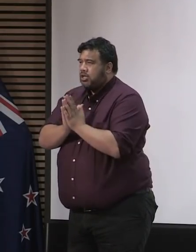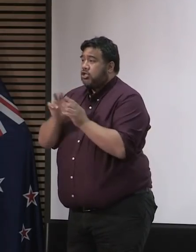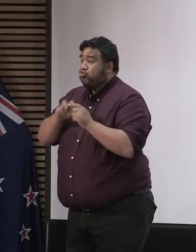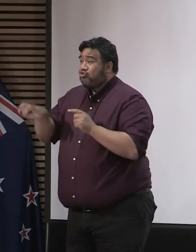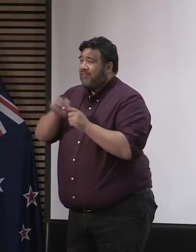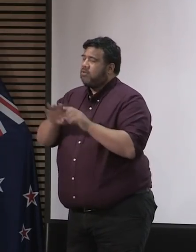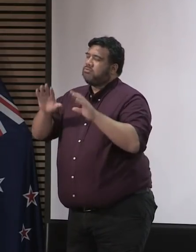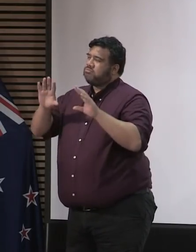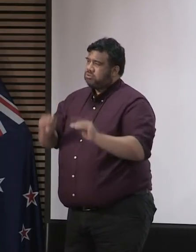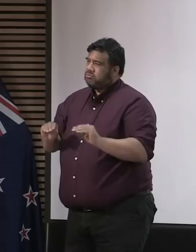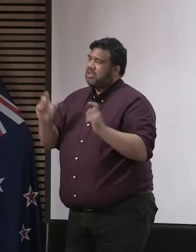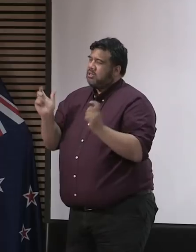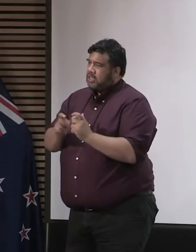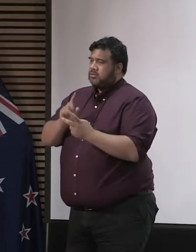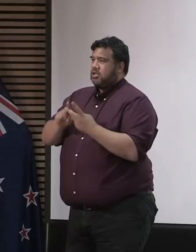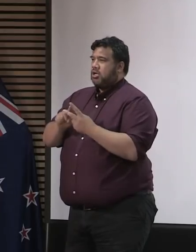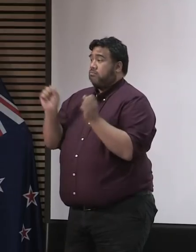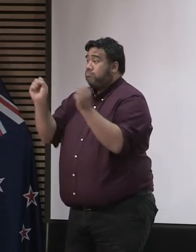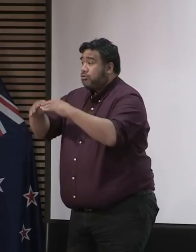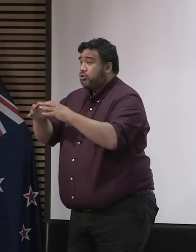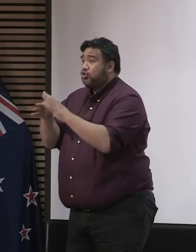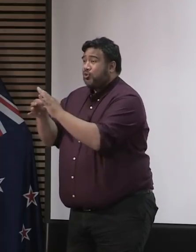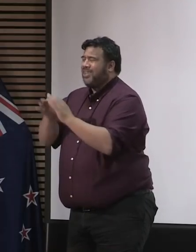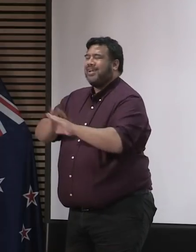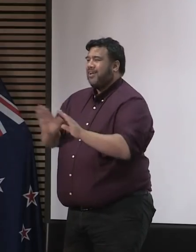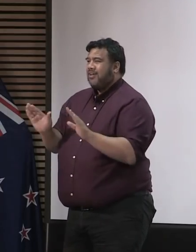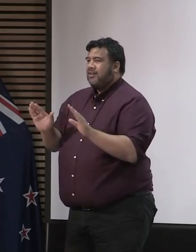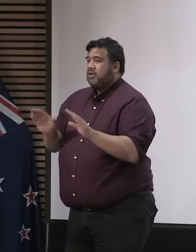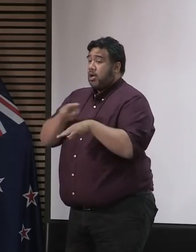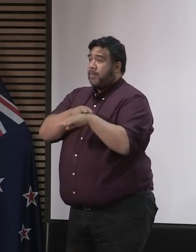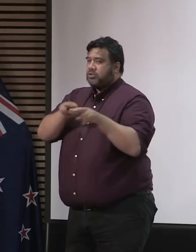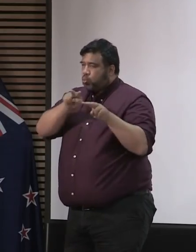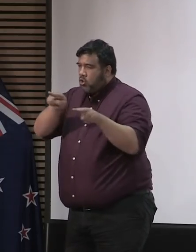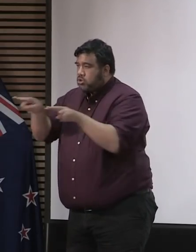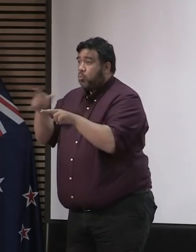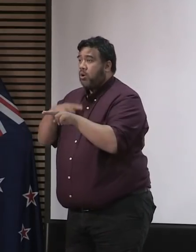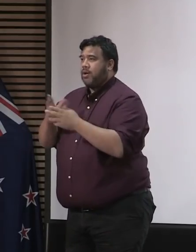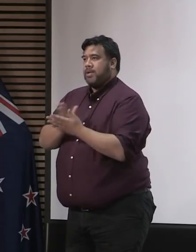Police will be conducting checkpoints and will be enforcing the rules and they do that to keep all of us safe.